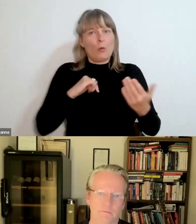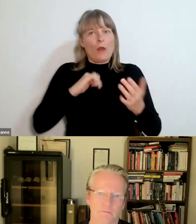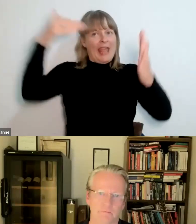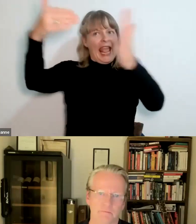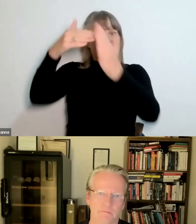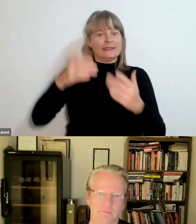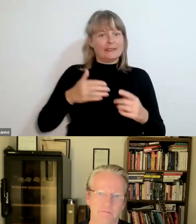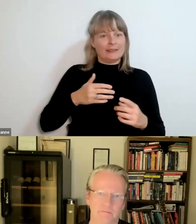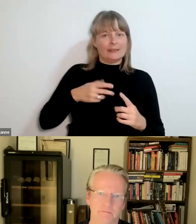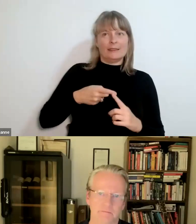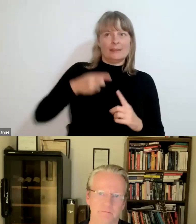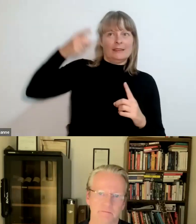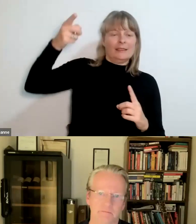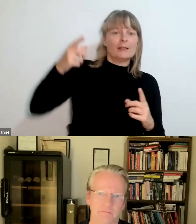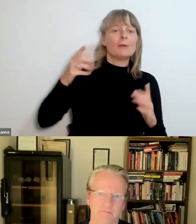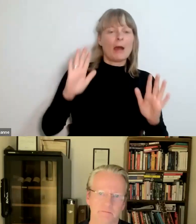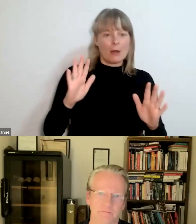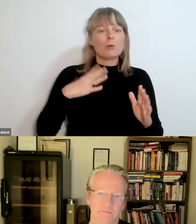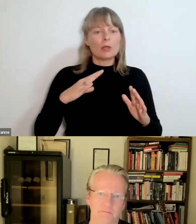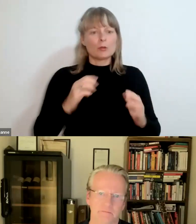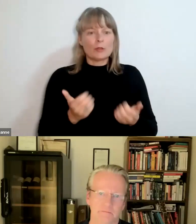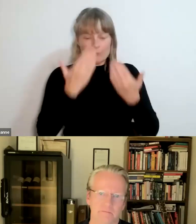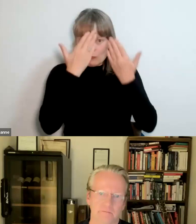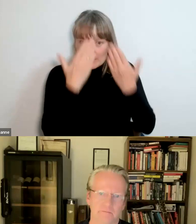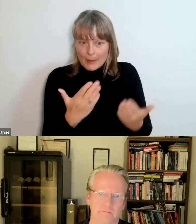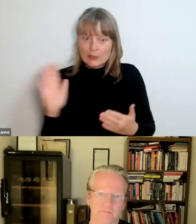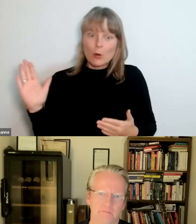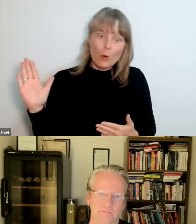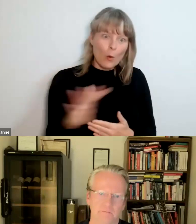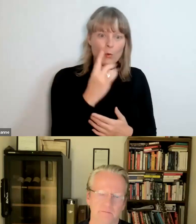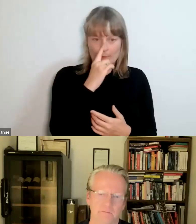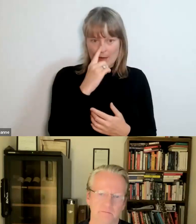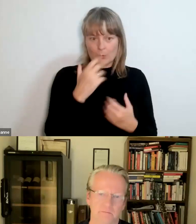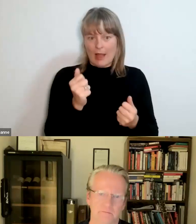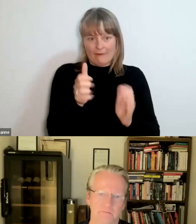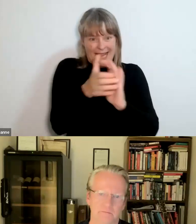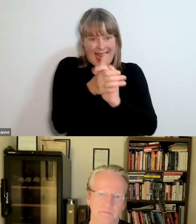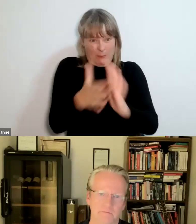worry, we're here." But actually we wanted to start conversation without necessarily knowing where that conversation would go,